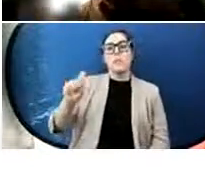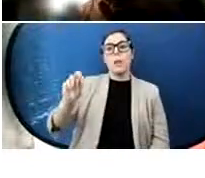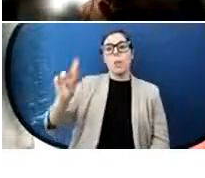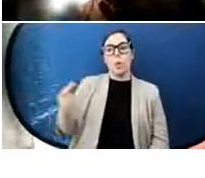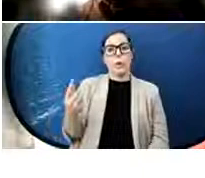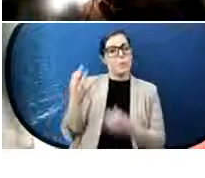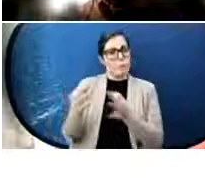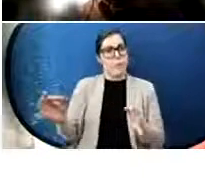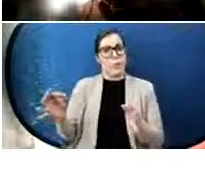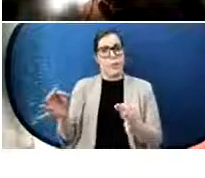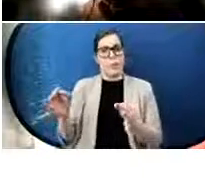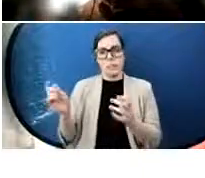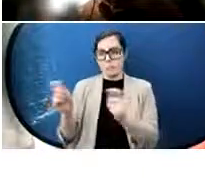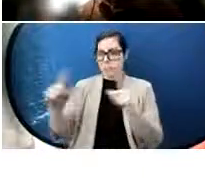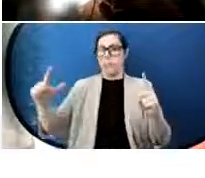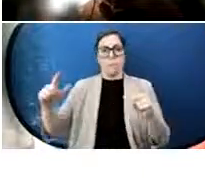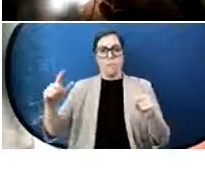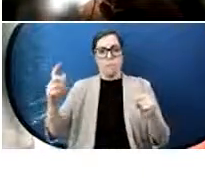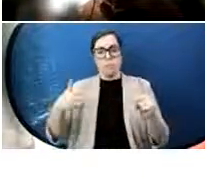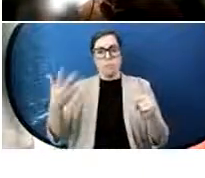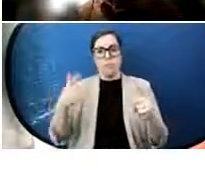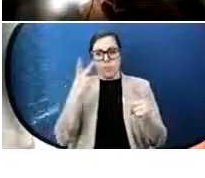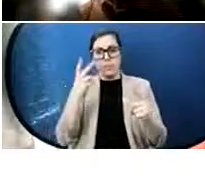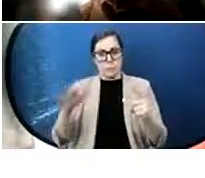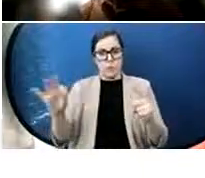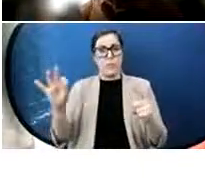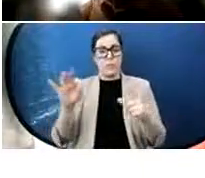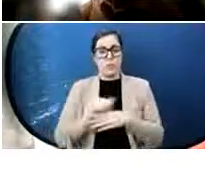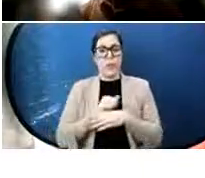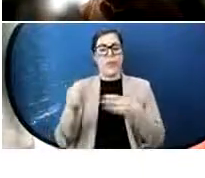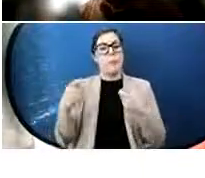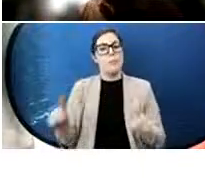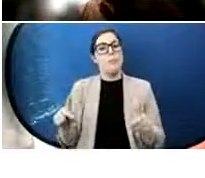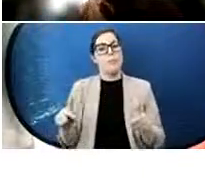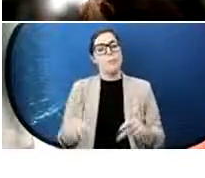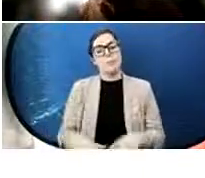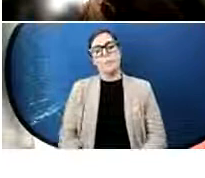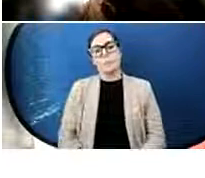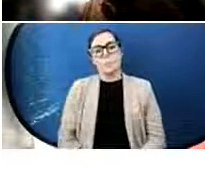training opportunity that they can take right away that's going to orient them to how to